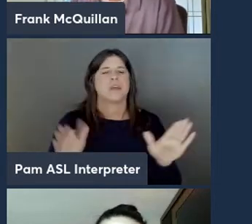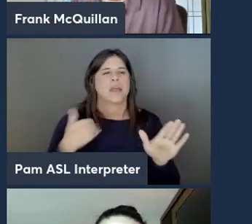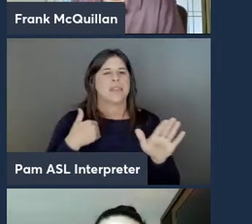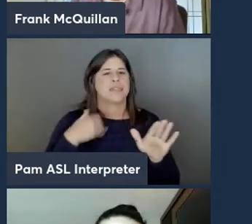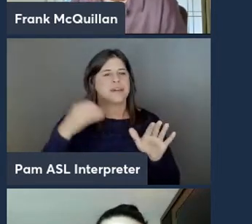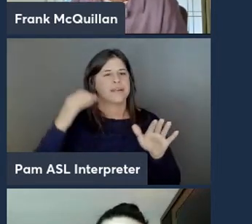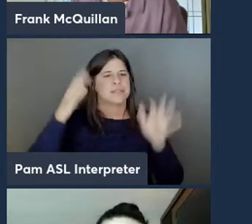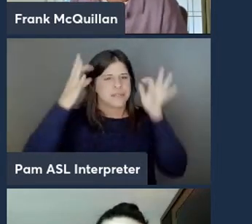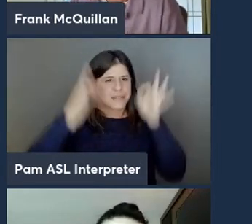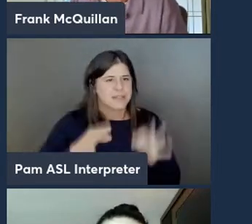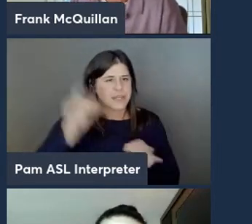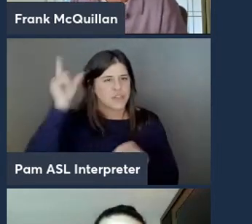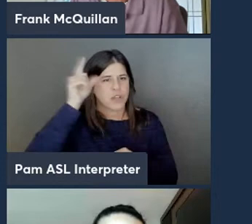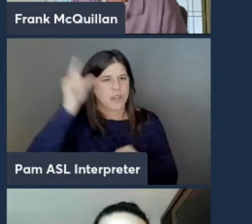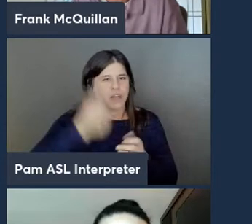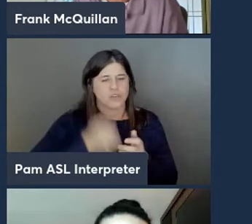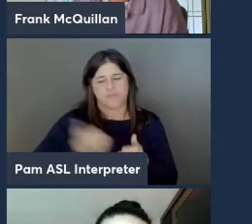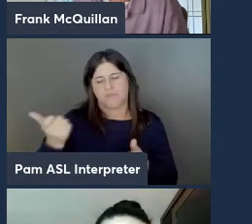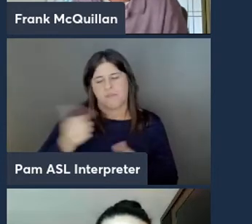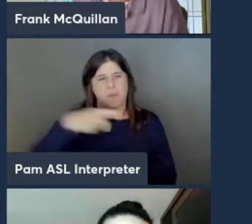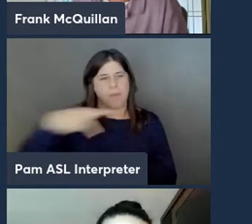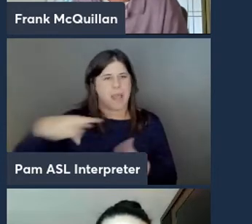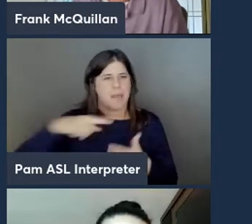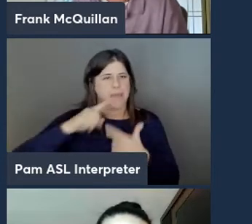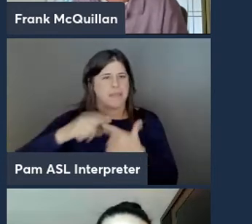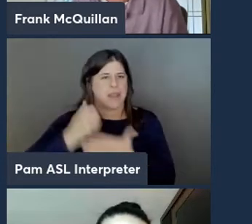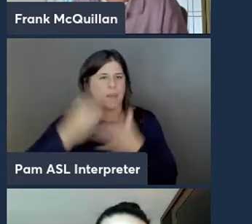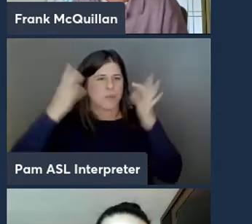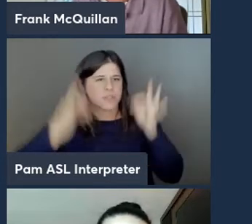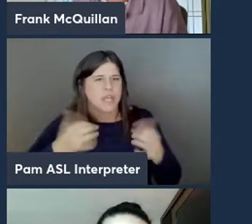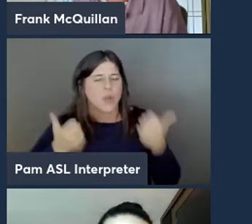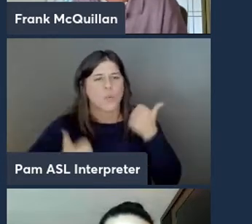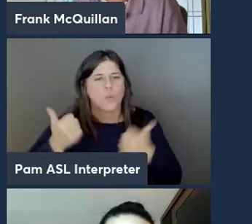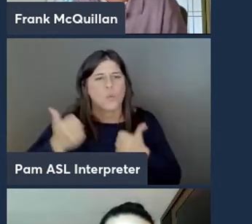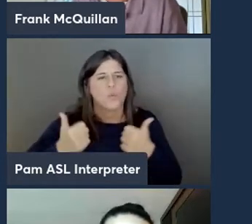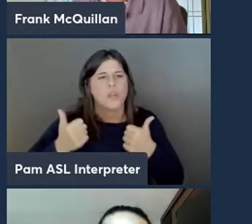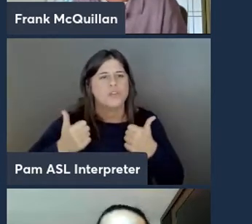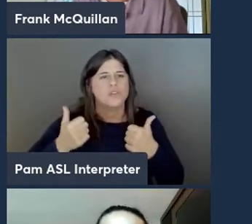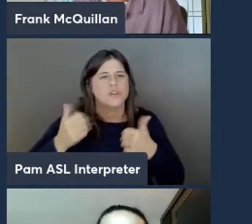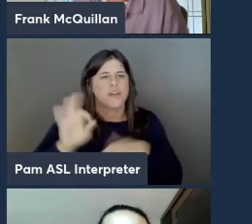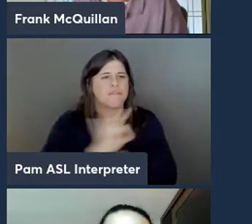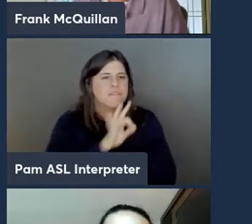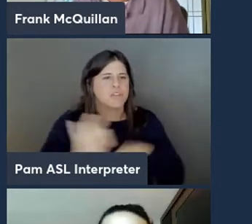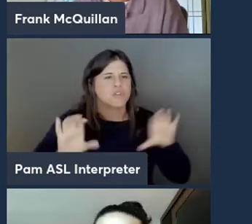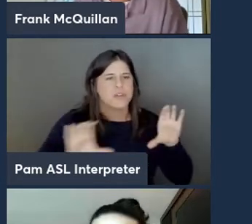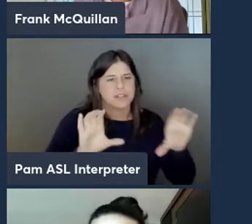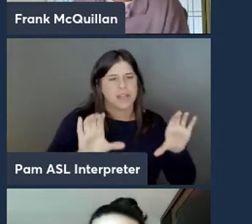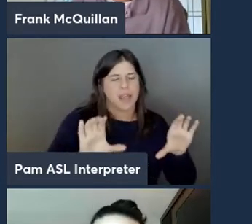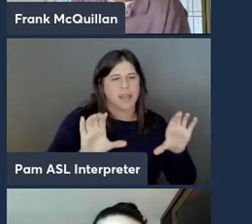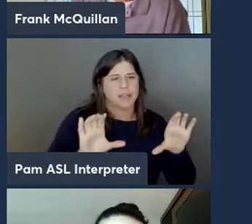out of your application, and we'll help you decide which feature, which variation of your feature is active to serve per user,